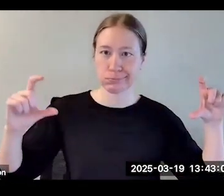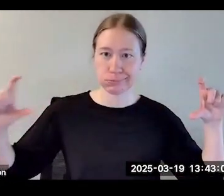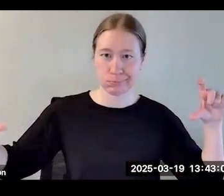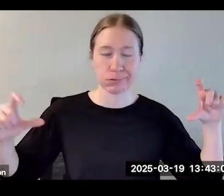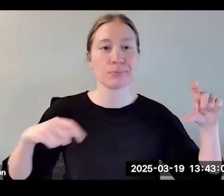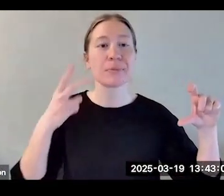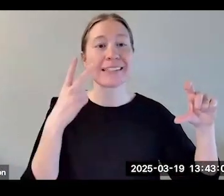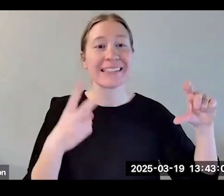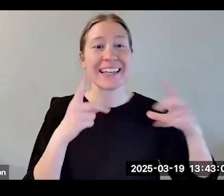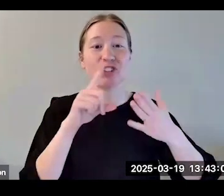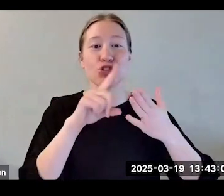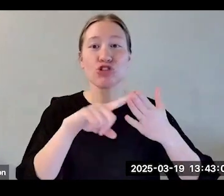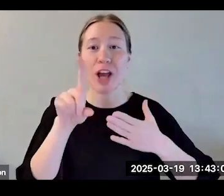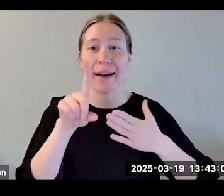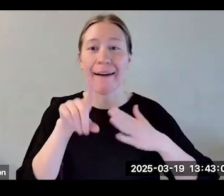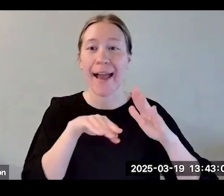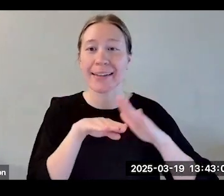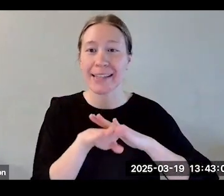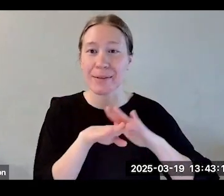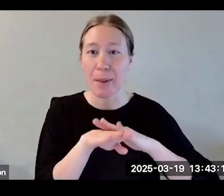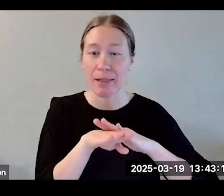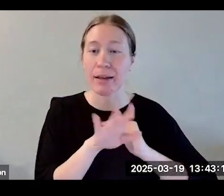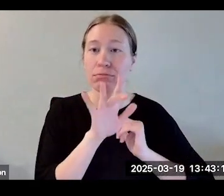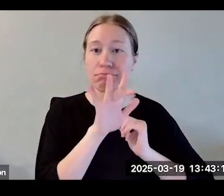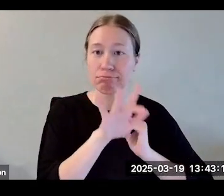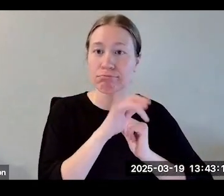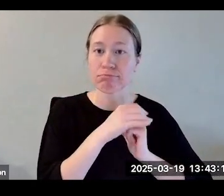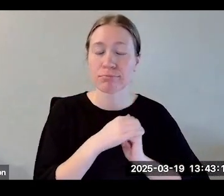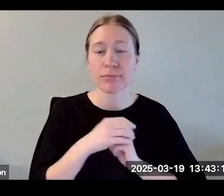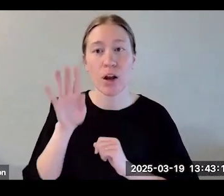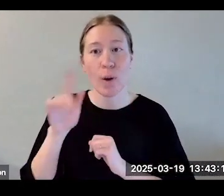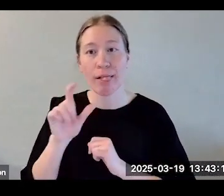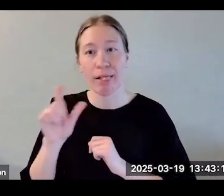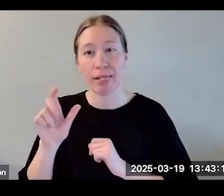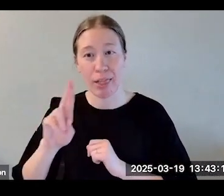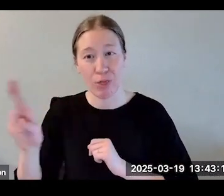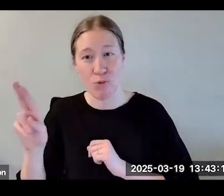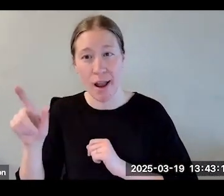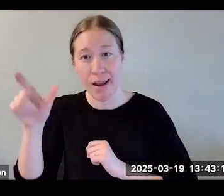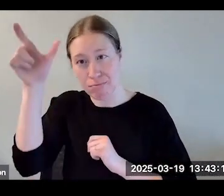I can select this, and it's going to pull up an accessibility assistant, which is going